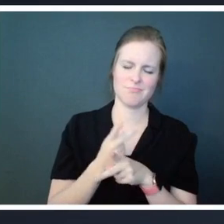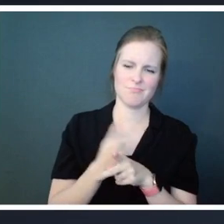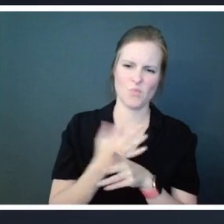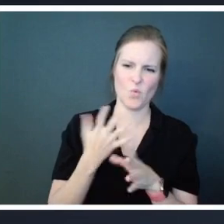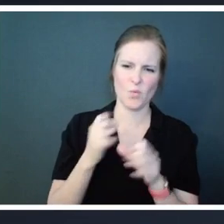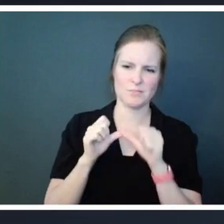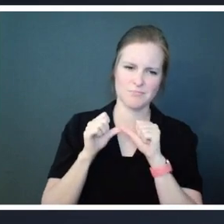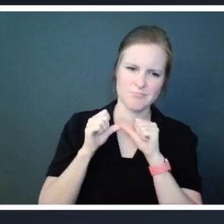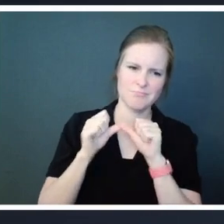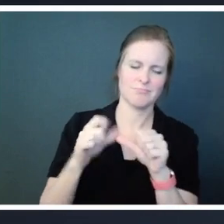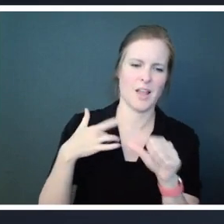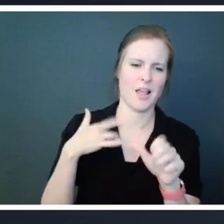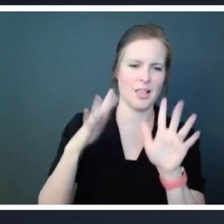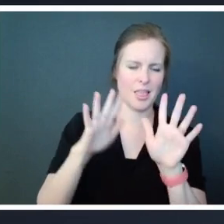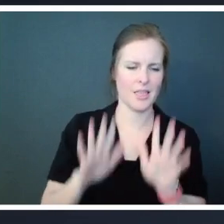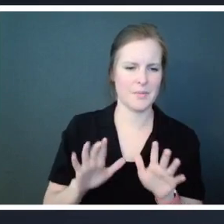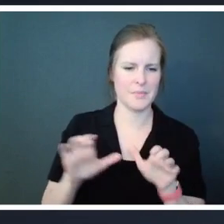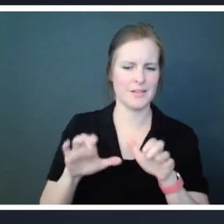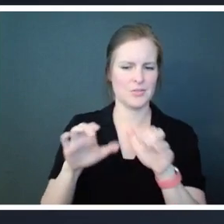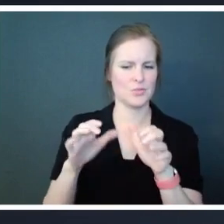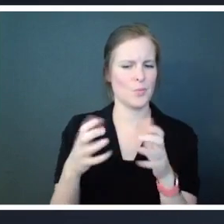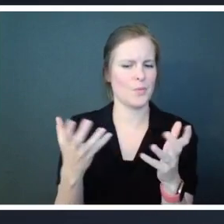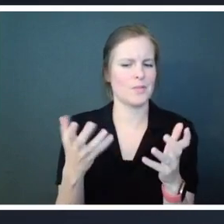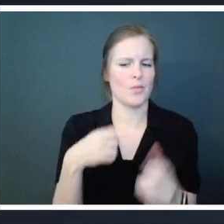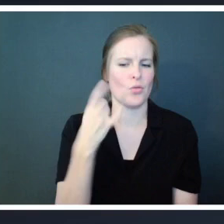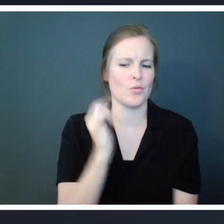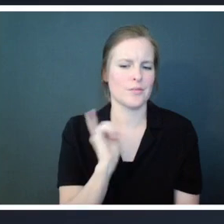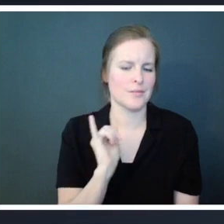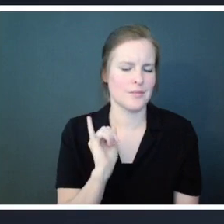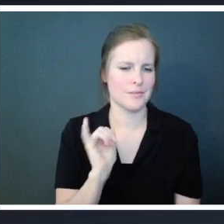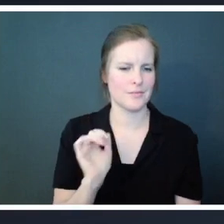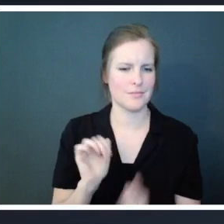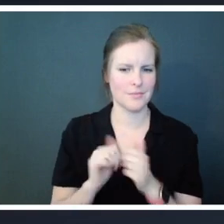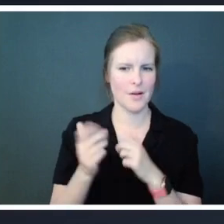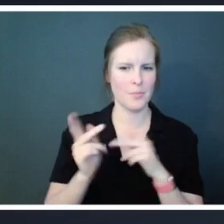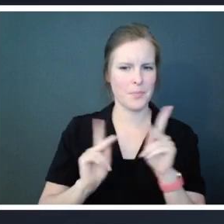the different ways that people can engage with an act in our communities? And how that doesn't